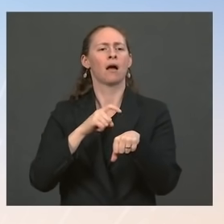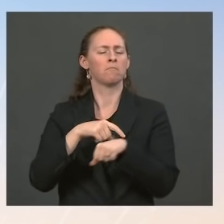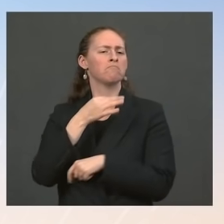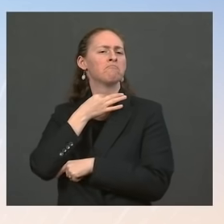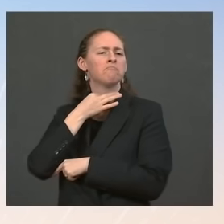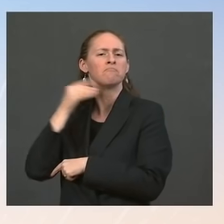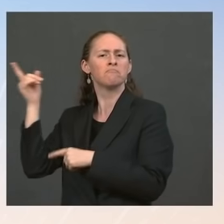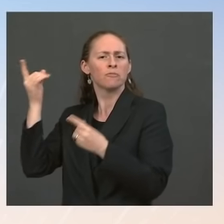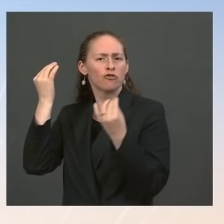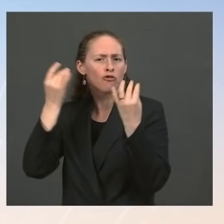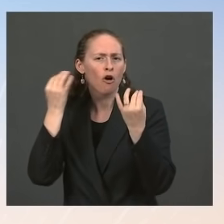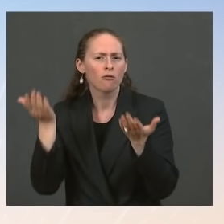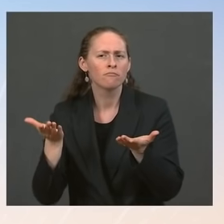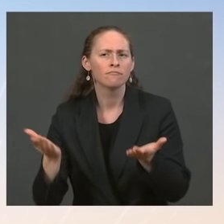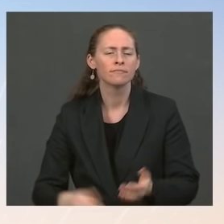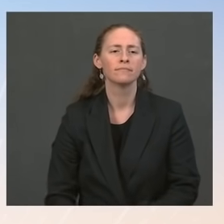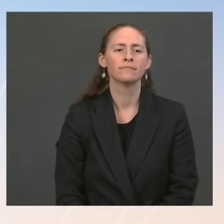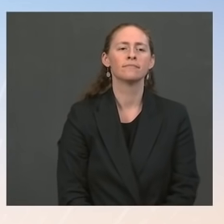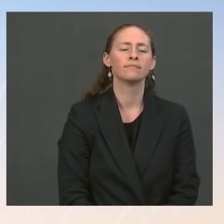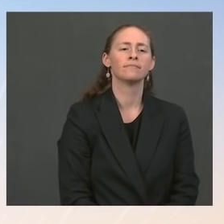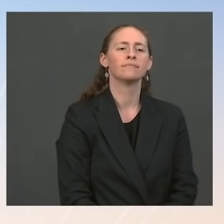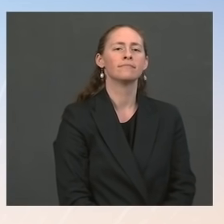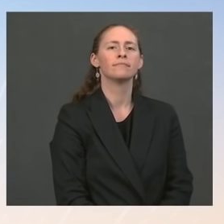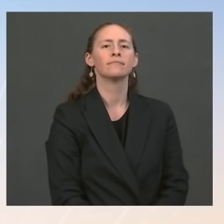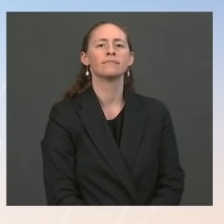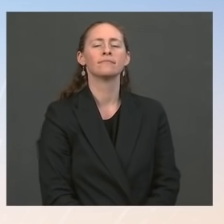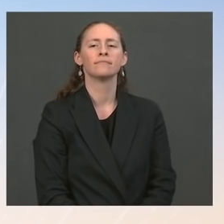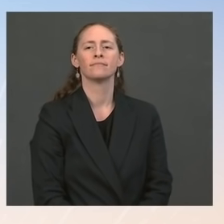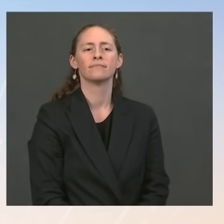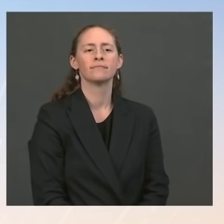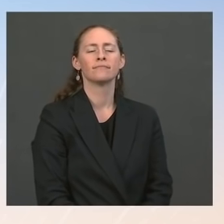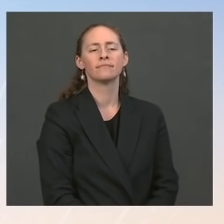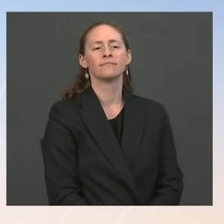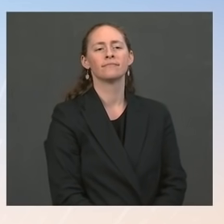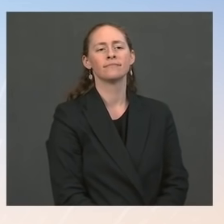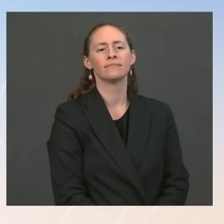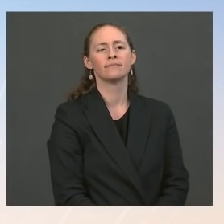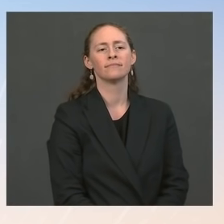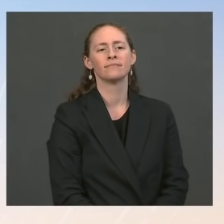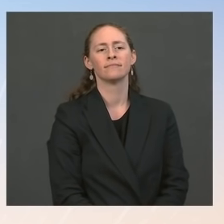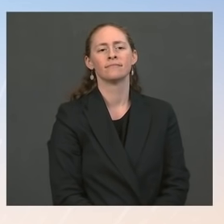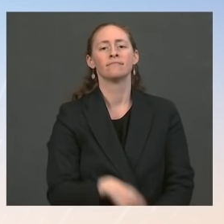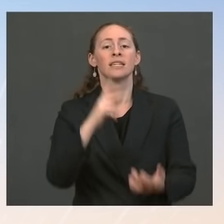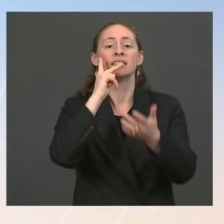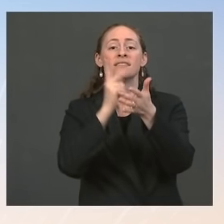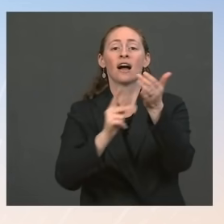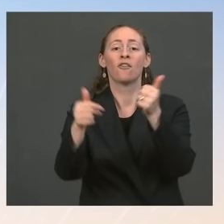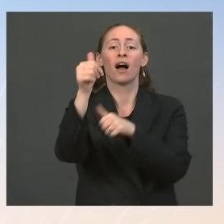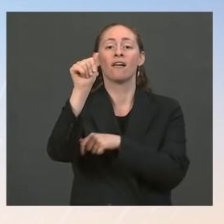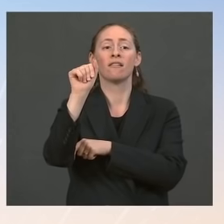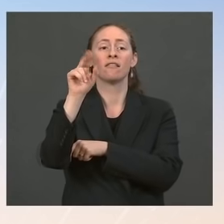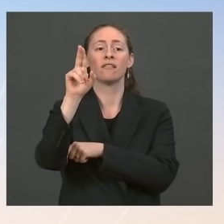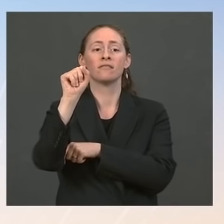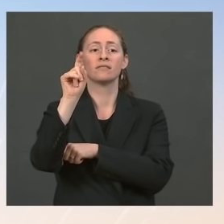Ms. Psaki: Well, first, I would say that Secretary Austin spoke directly about our credibility in the world